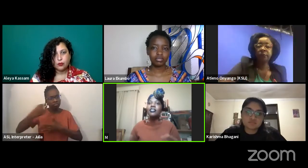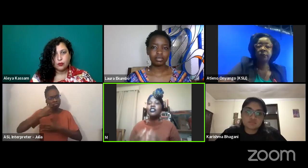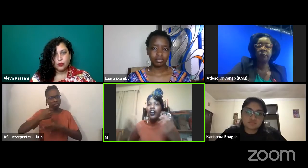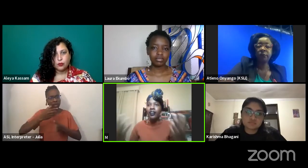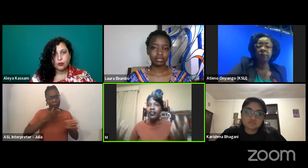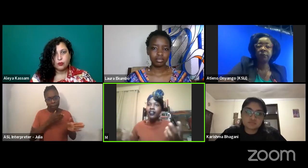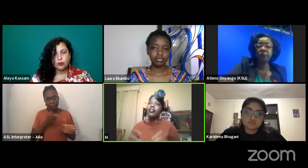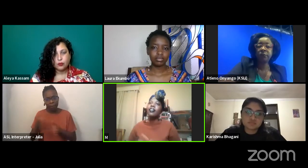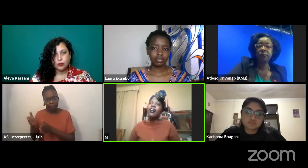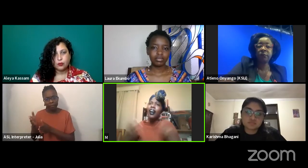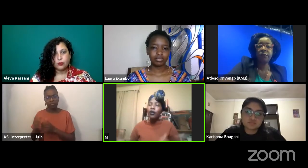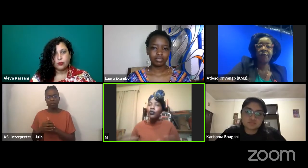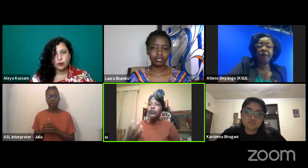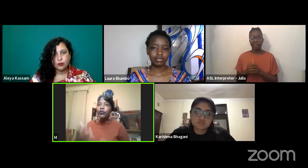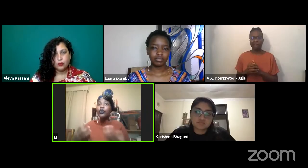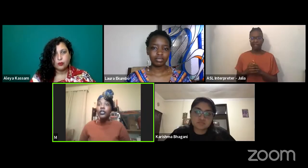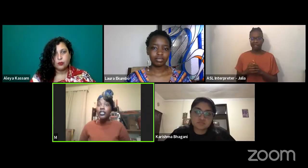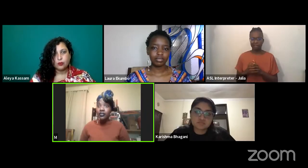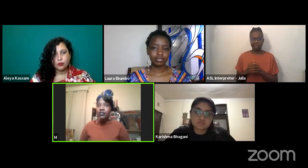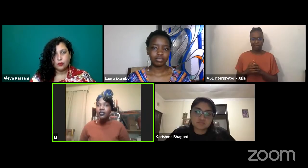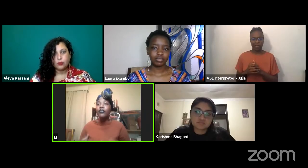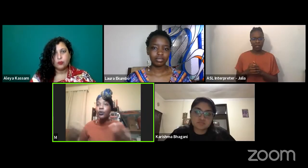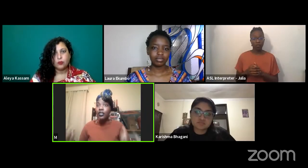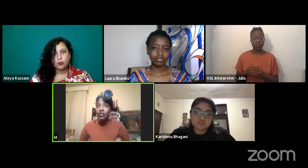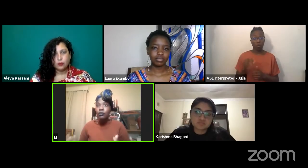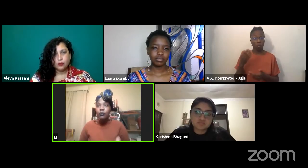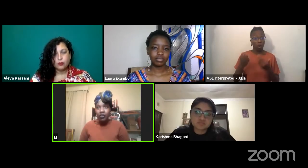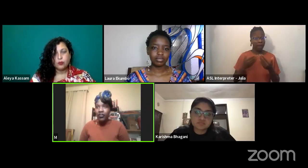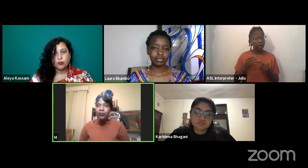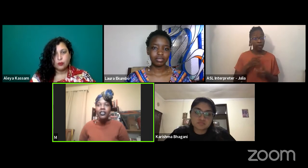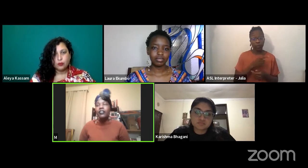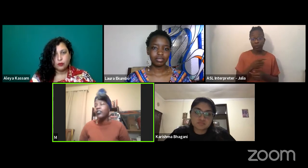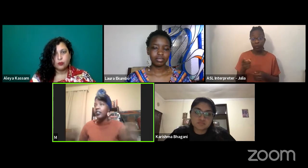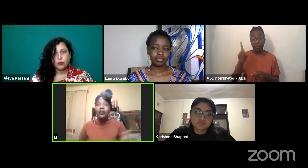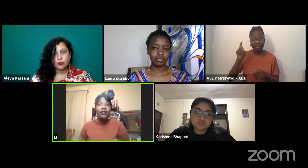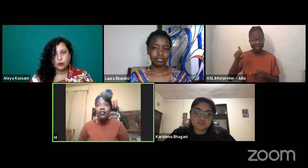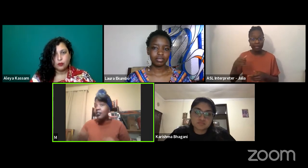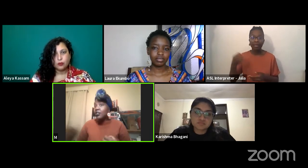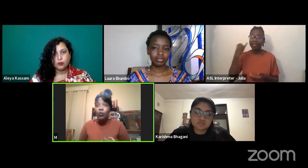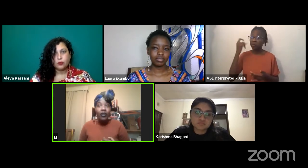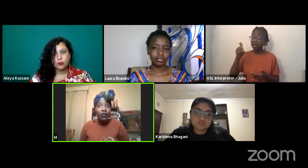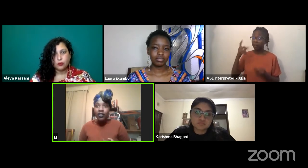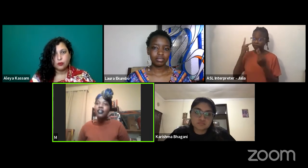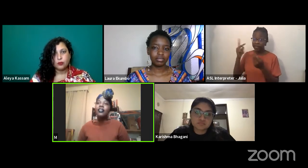and try and like account for your needs. If you need to be their family if you need to do other work,